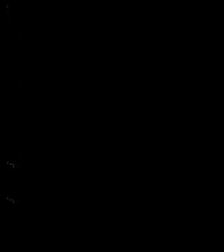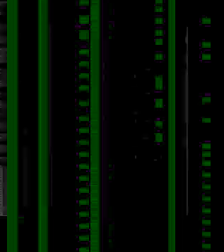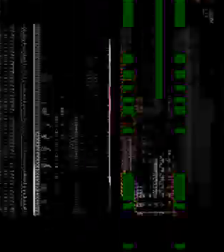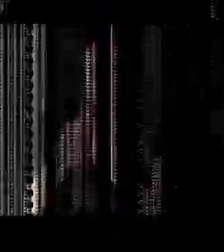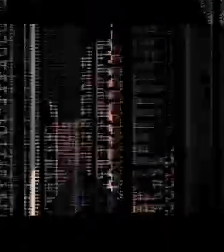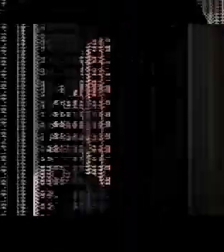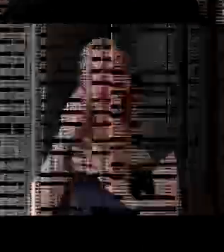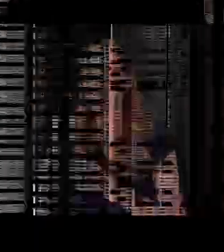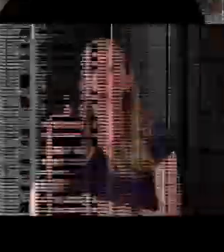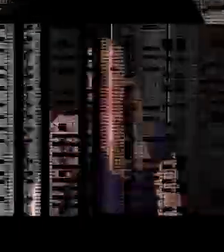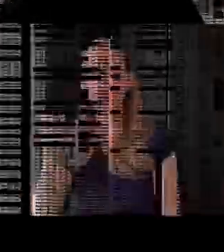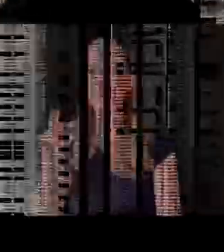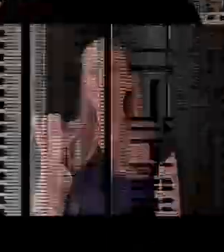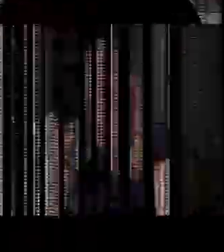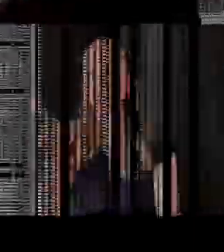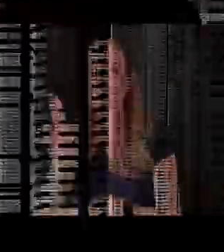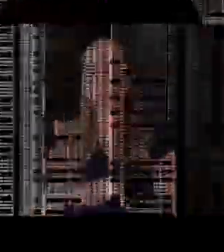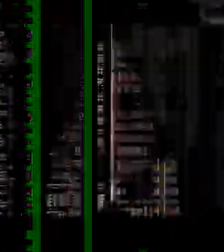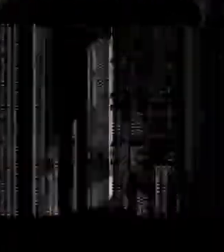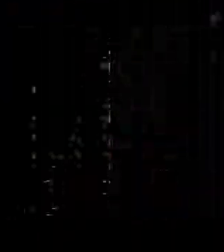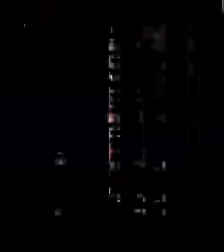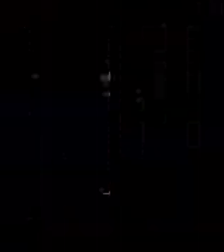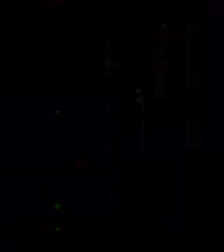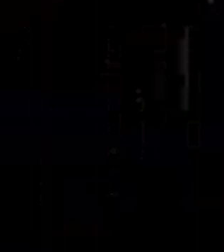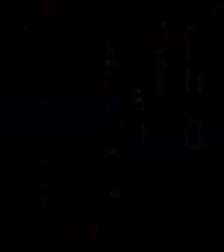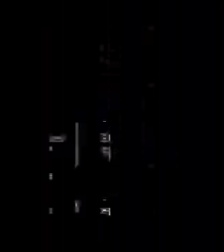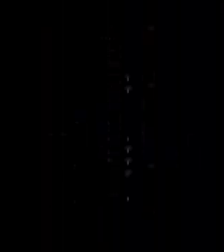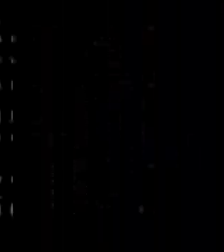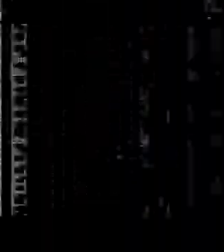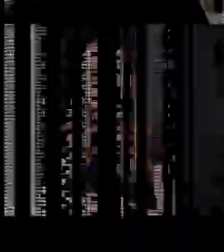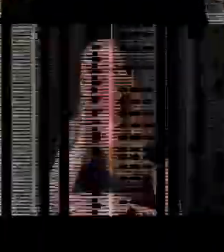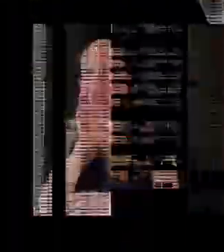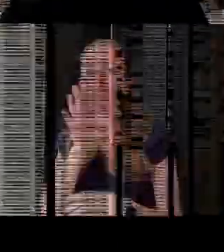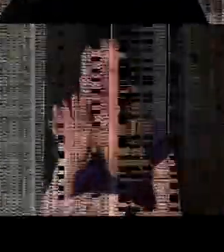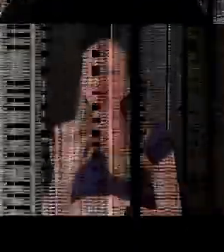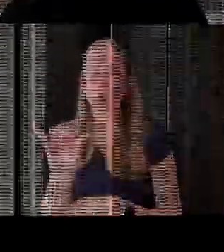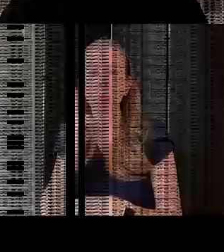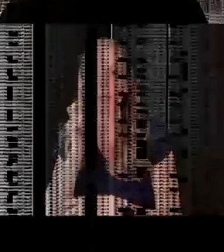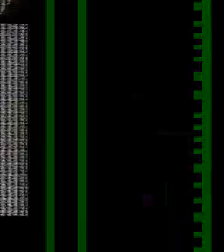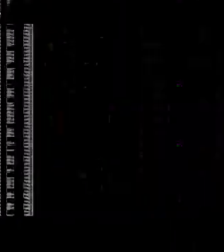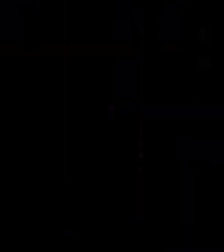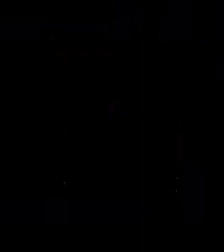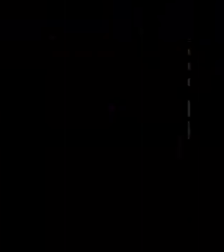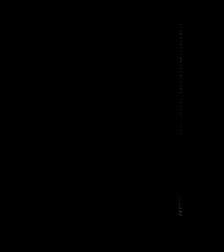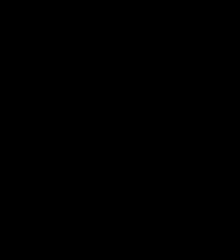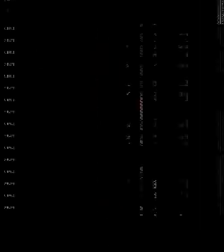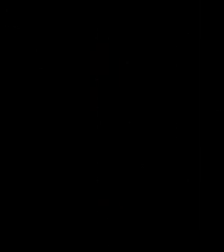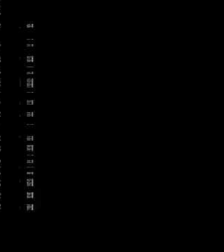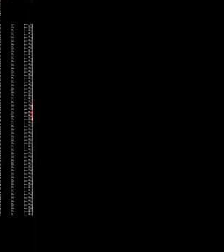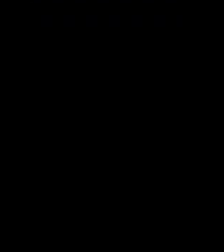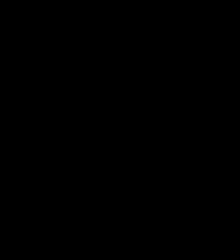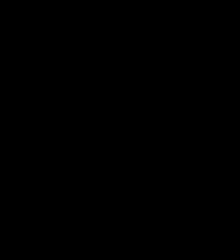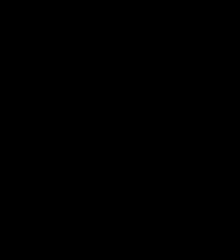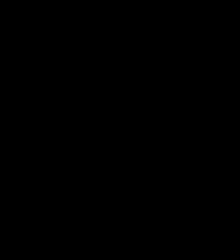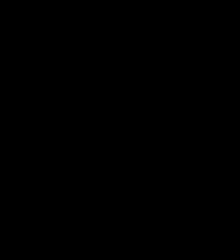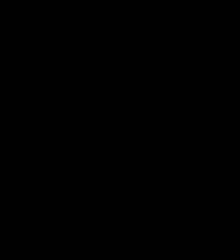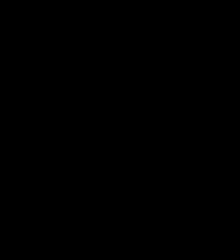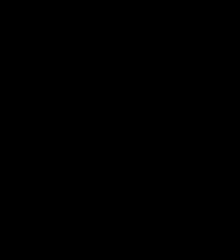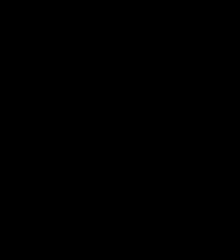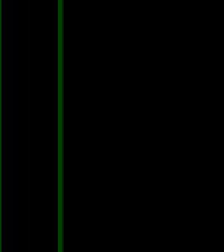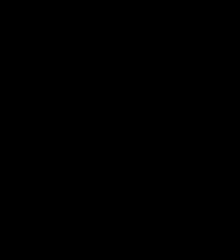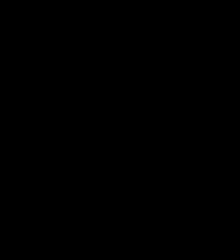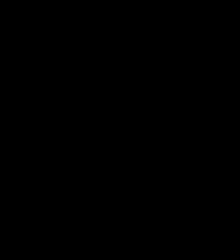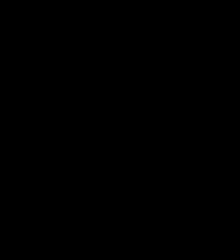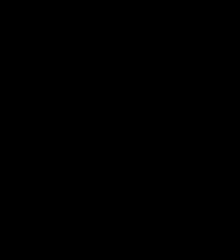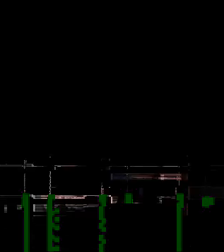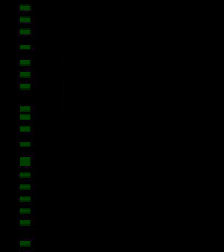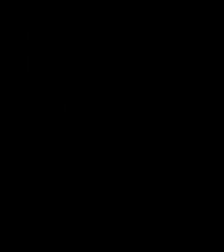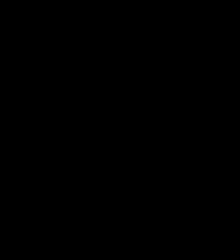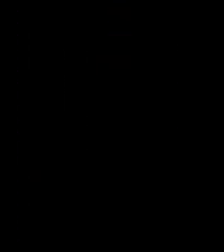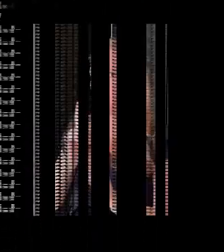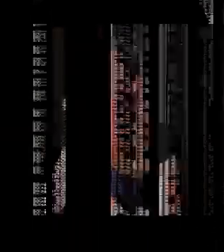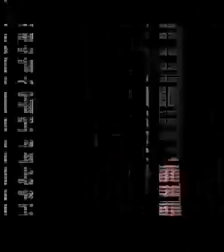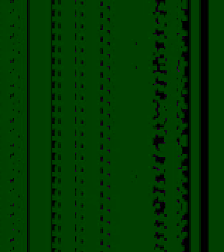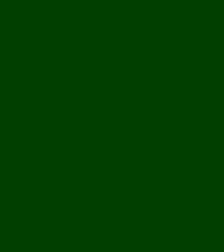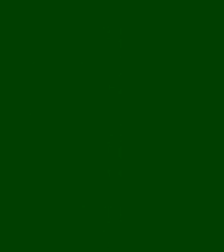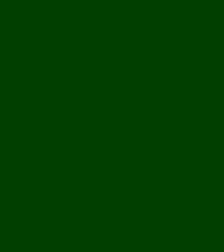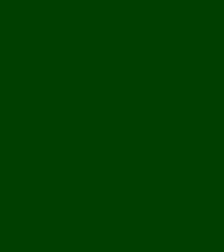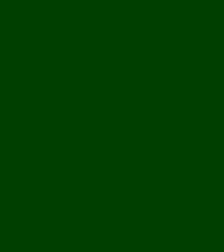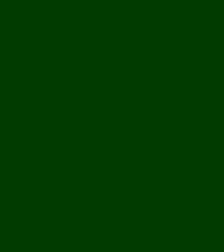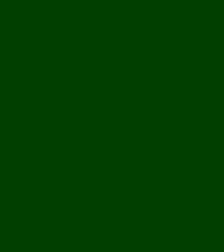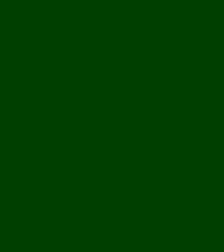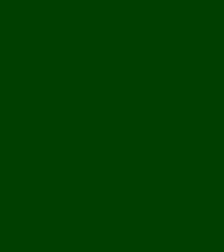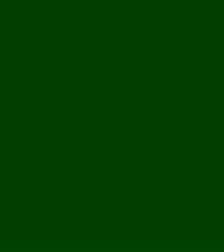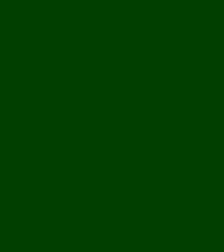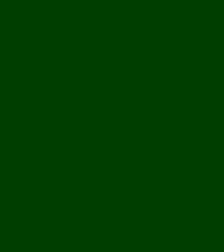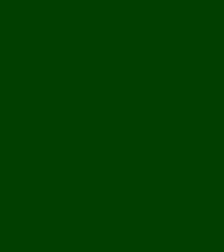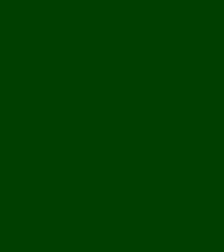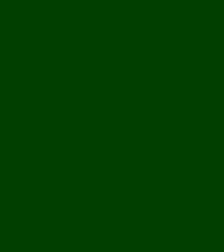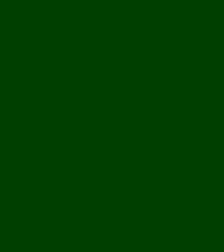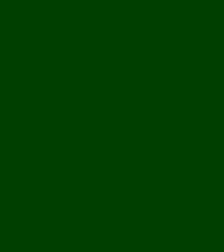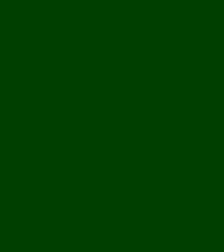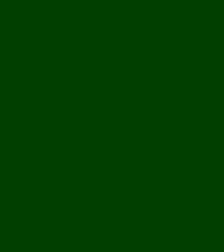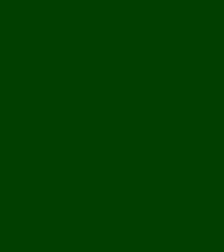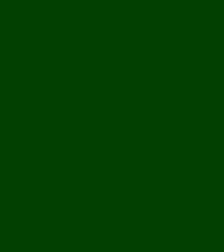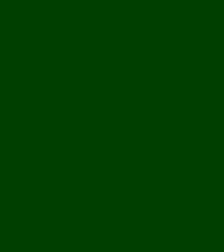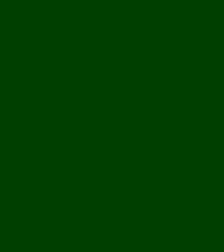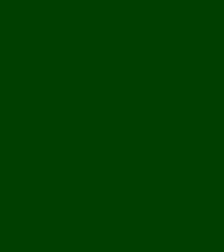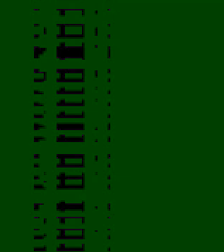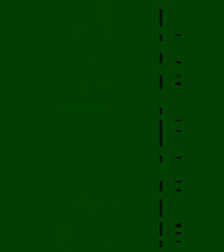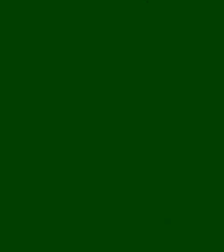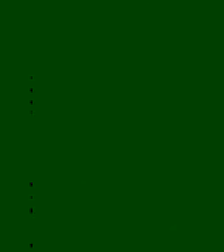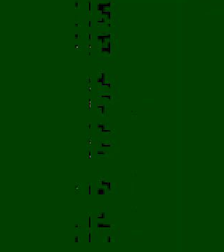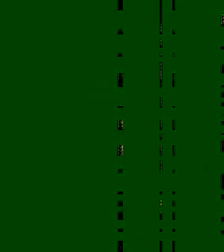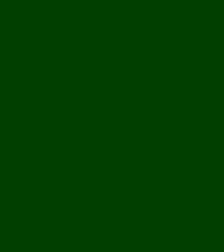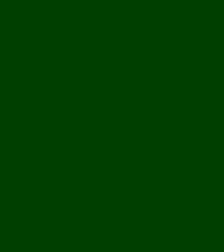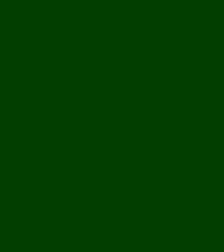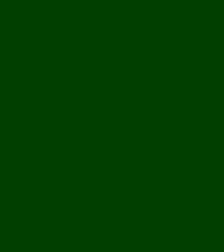Thane is using software to make his words. >> Pop-up menus are horrible for eye tracking.